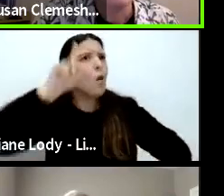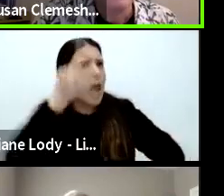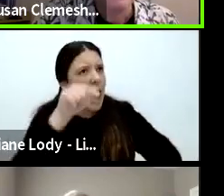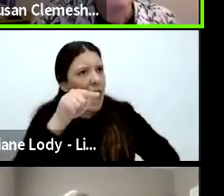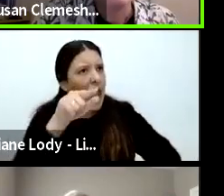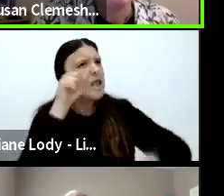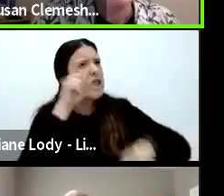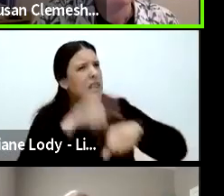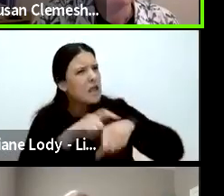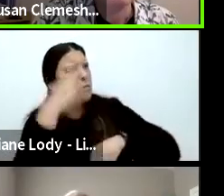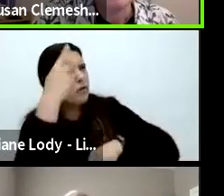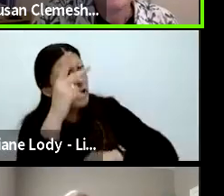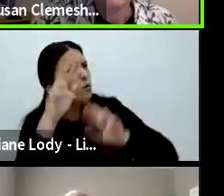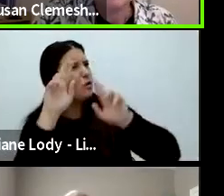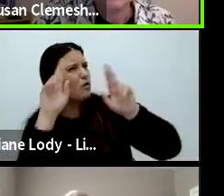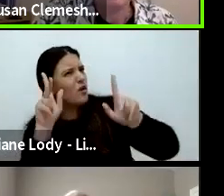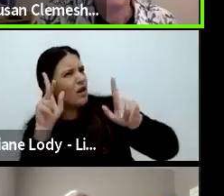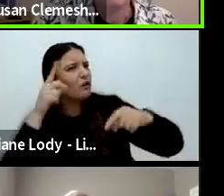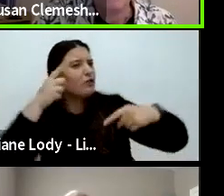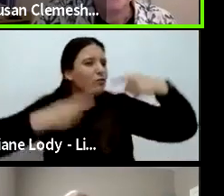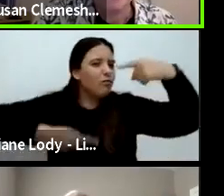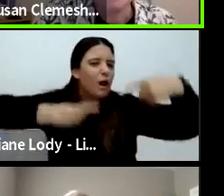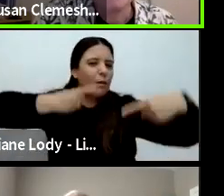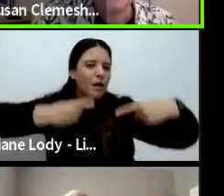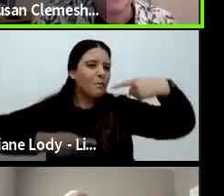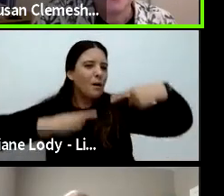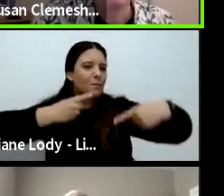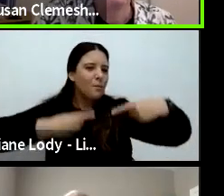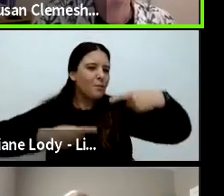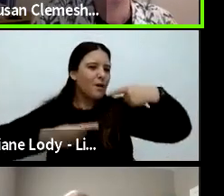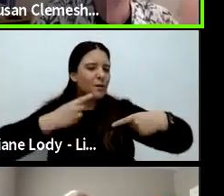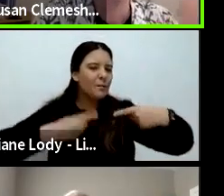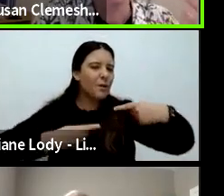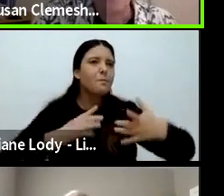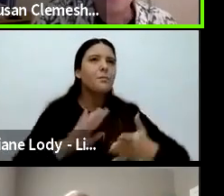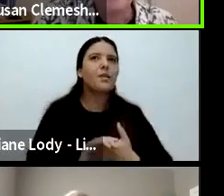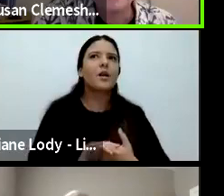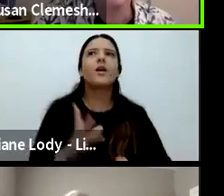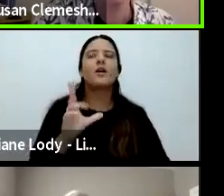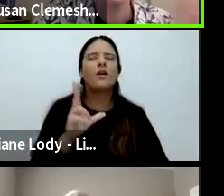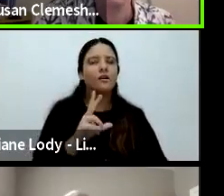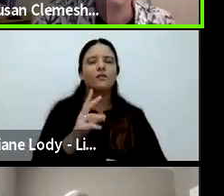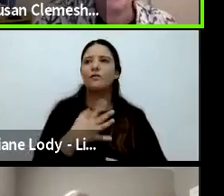used to talk about and play I that I. That is so rewarding to me is so rewarding to me I feel